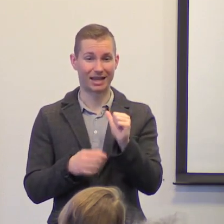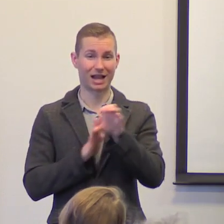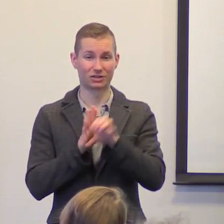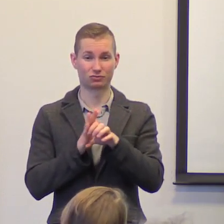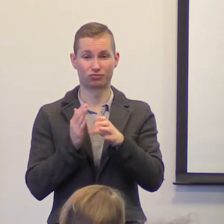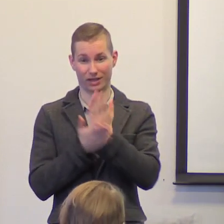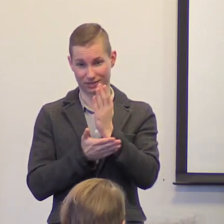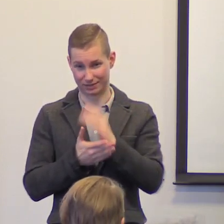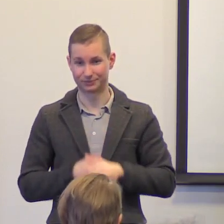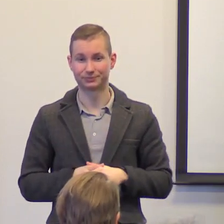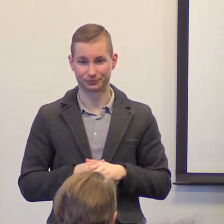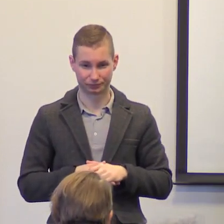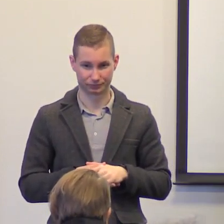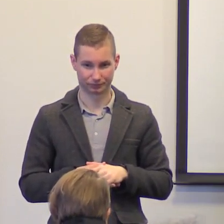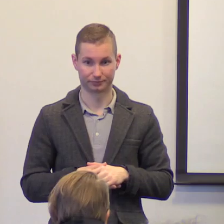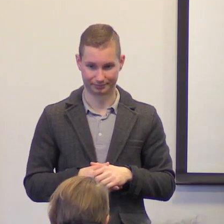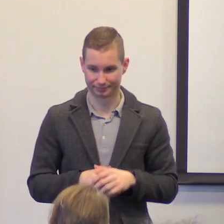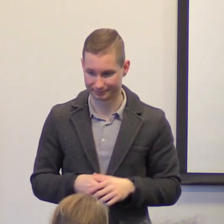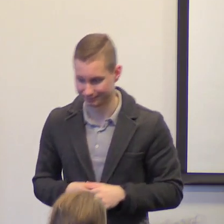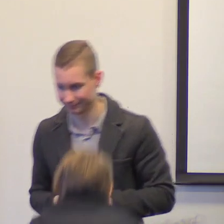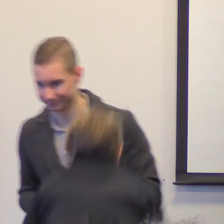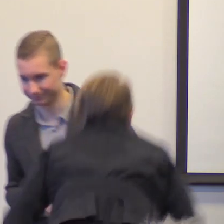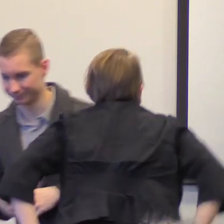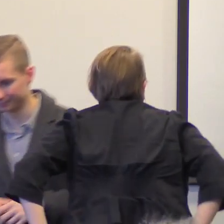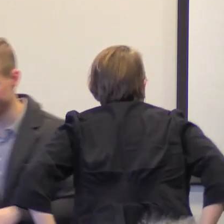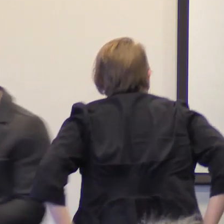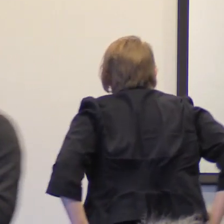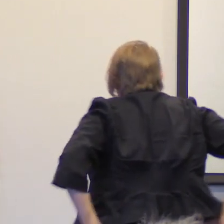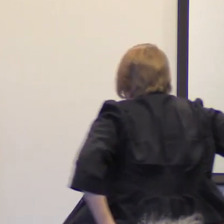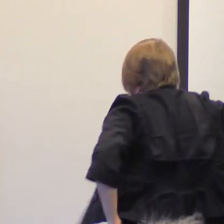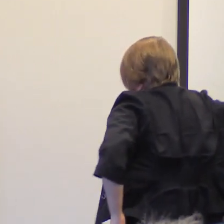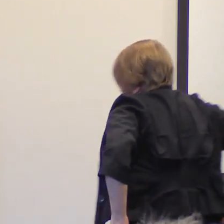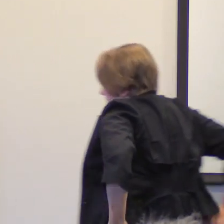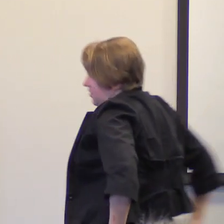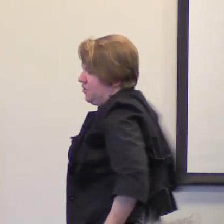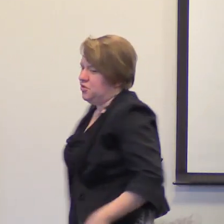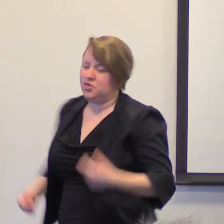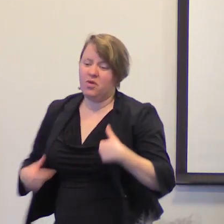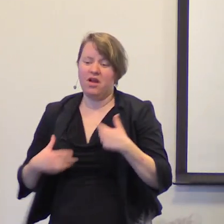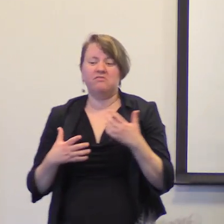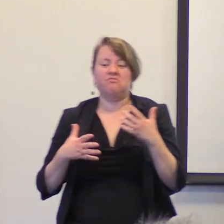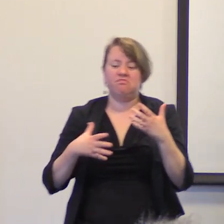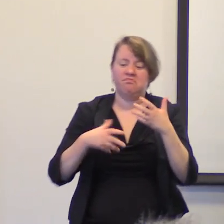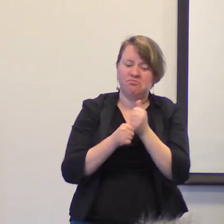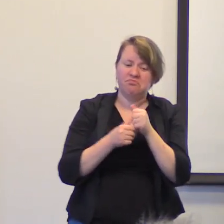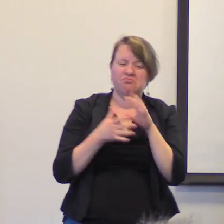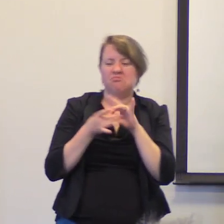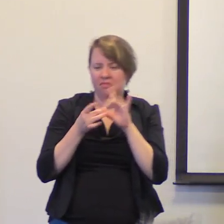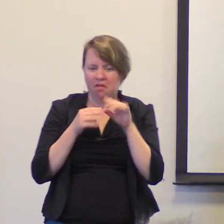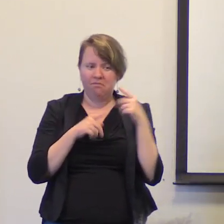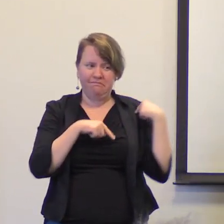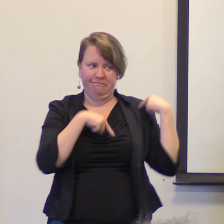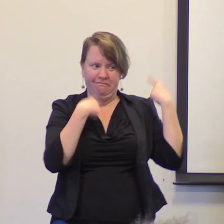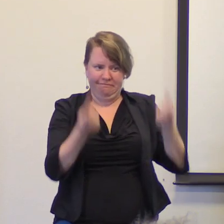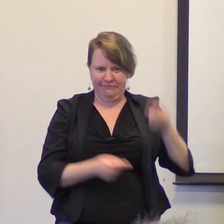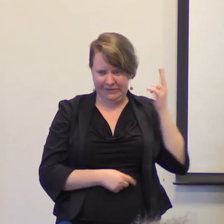Okay, so I've given you a very brief, guided tour of ACLU history of the challenges that